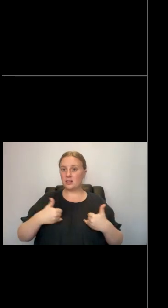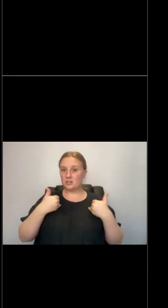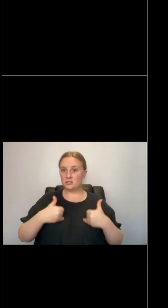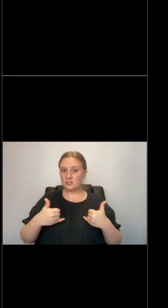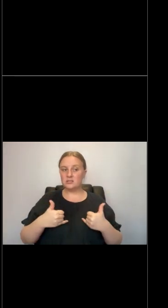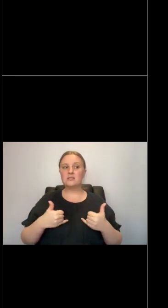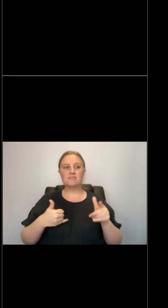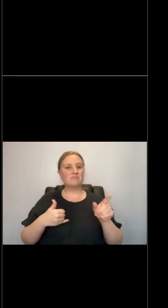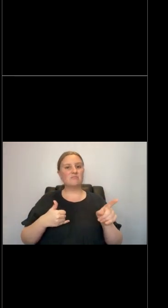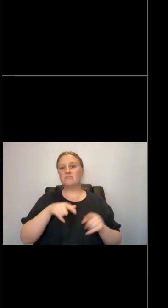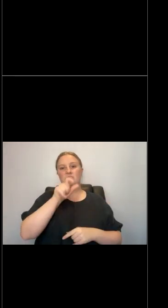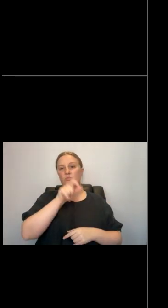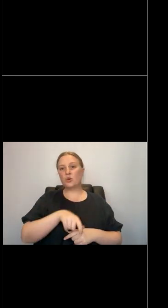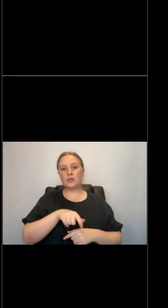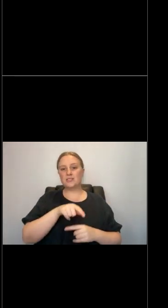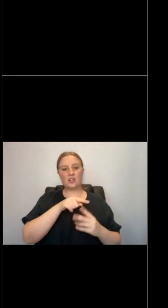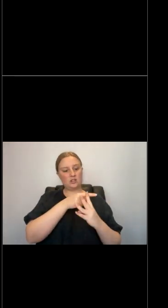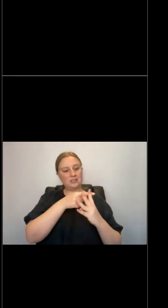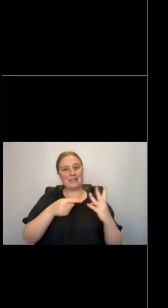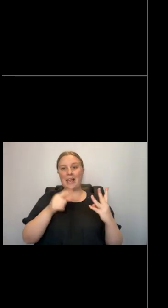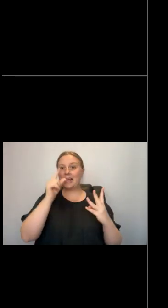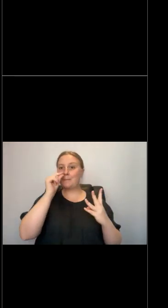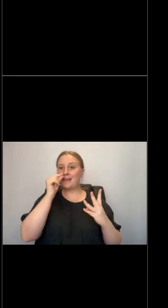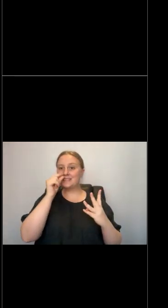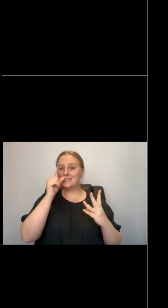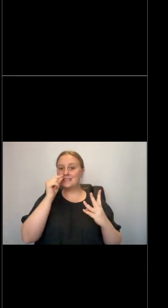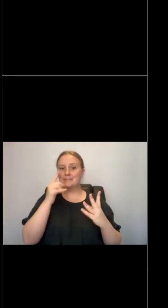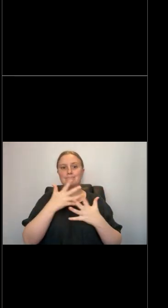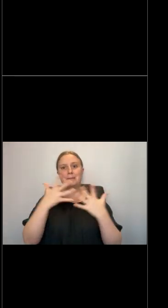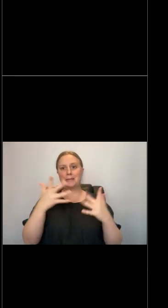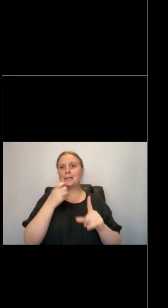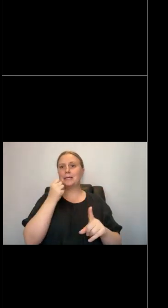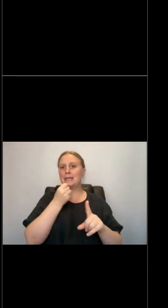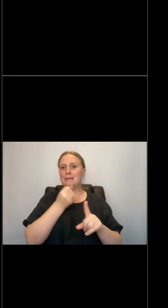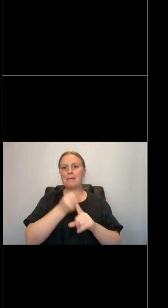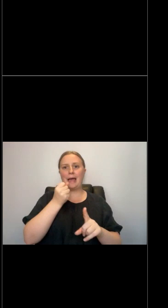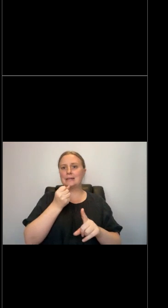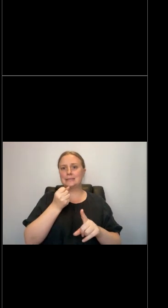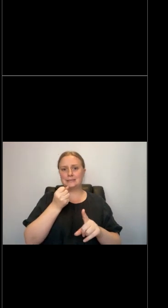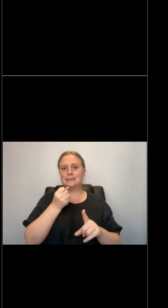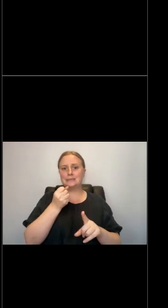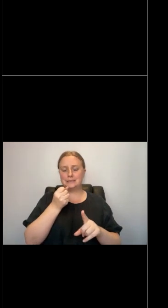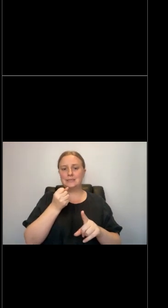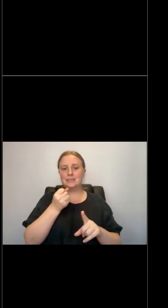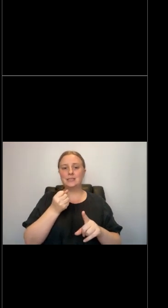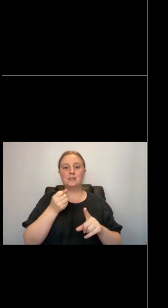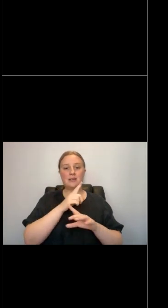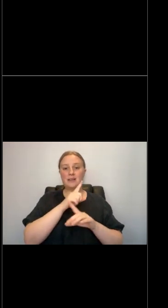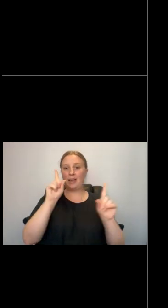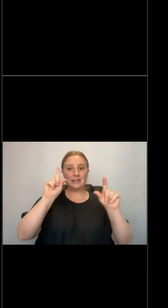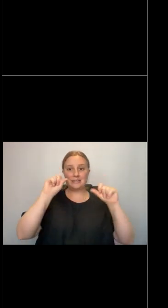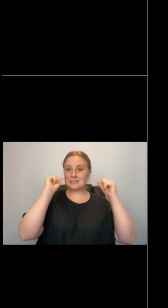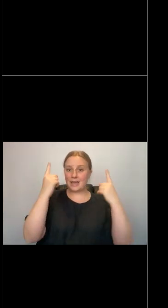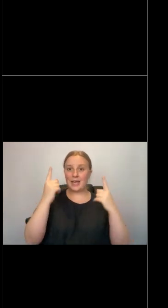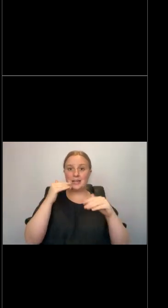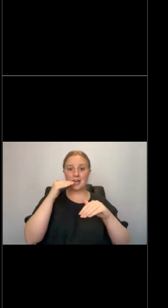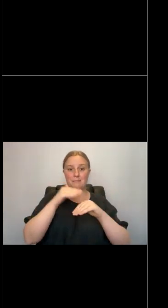One of the three capacities there. So, again, to understand the nature act or mission sorry, nature of the act or mission